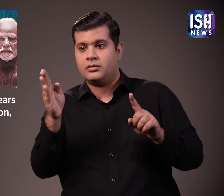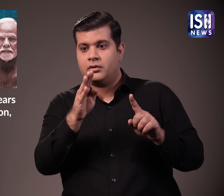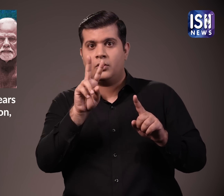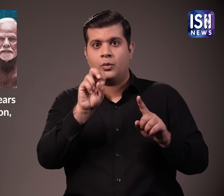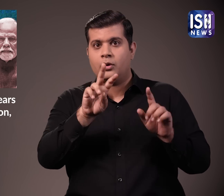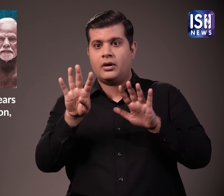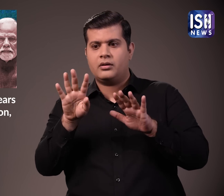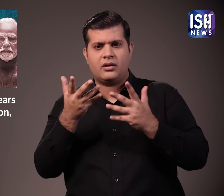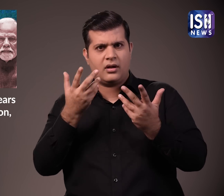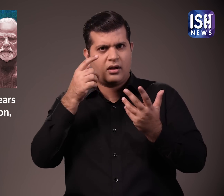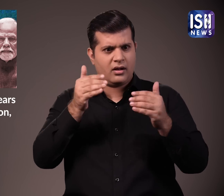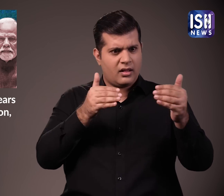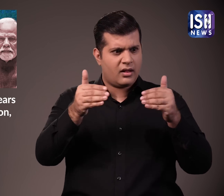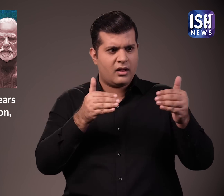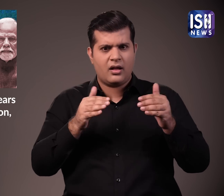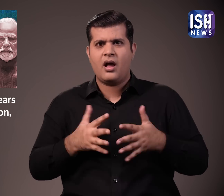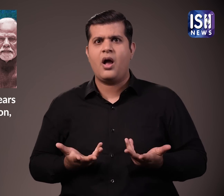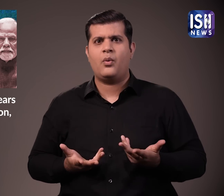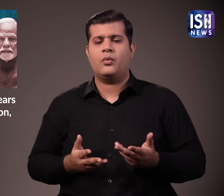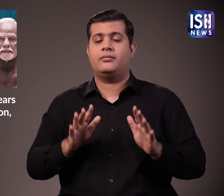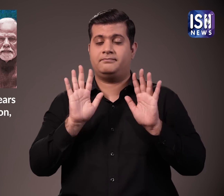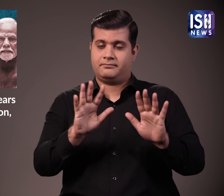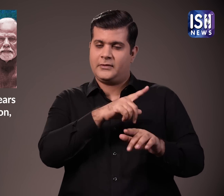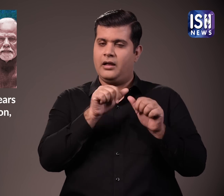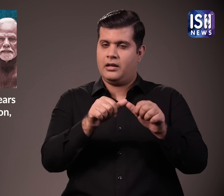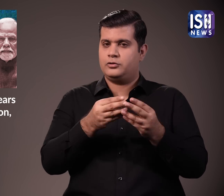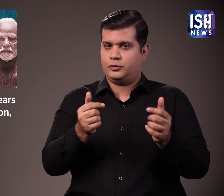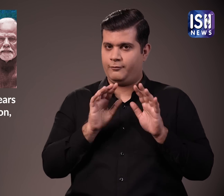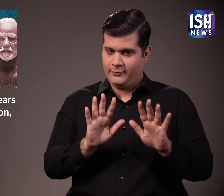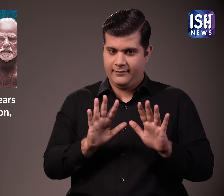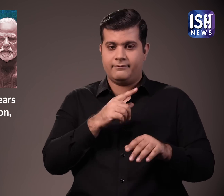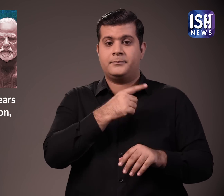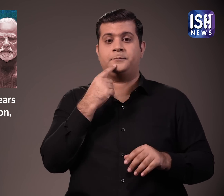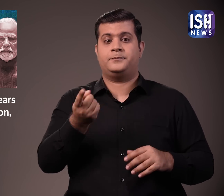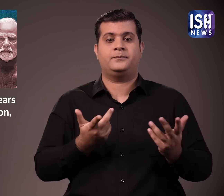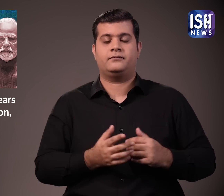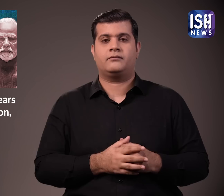In that case, how can the elections be preponed to 2029? The Kovind panel has suggestions for this as well.